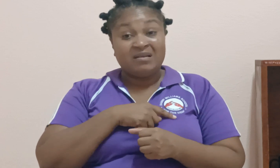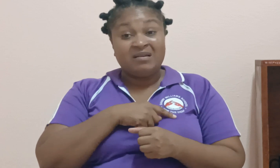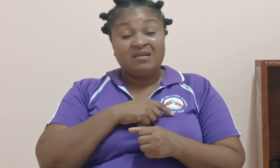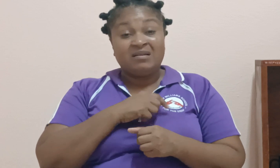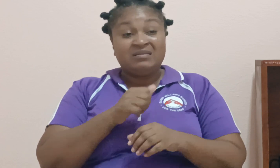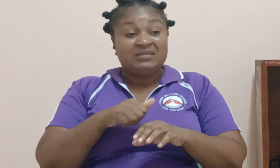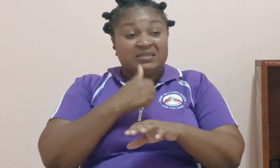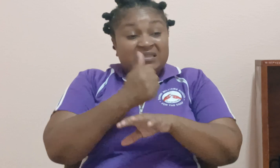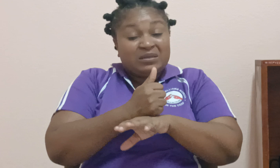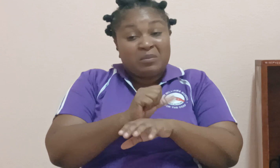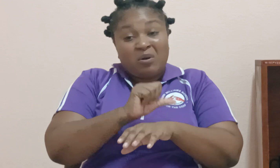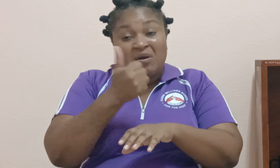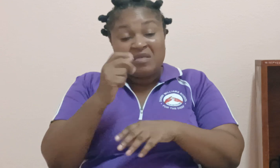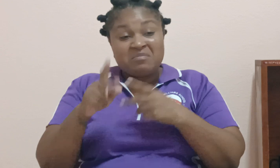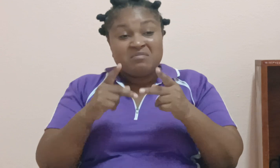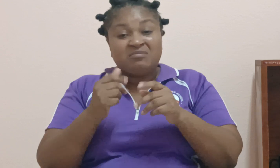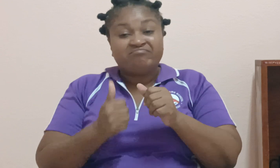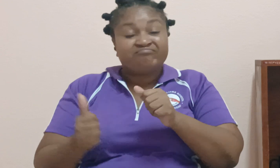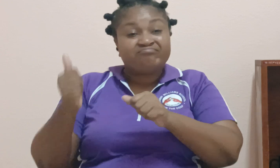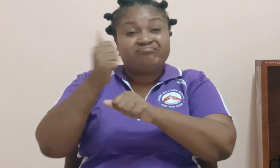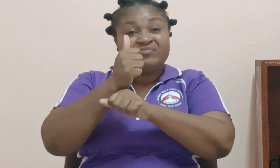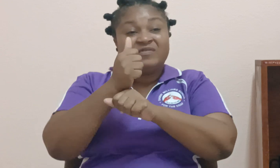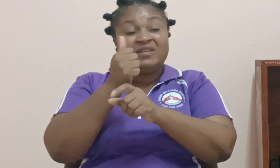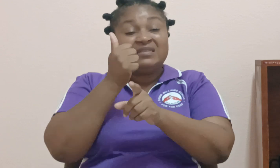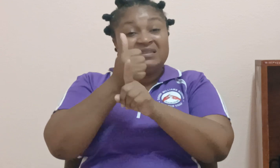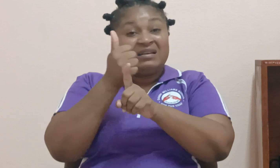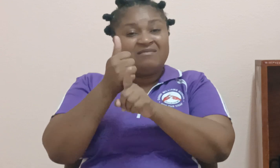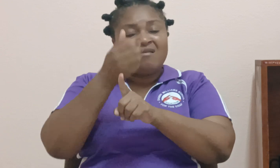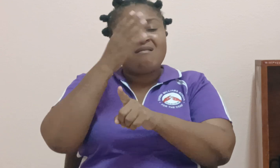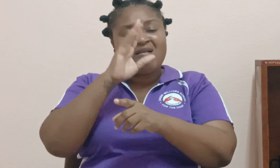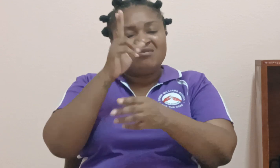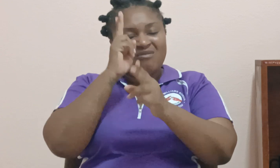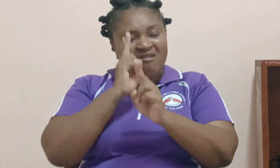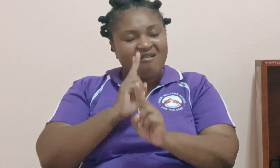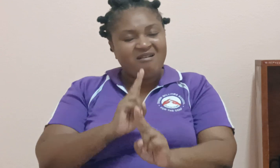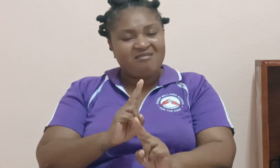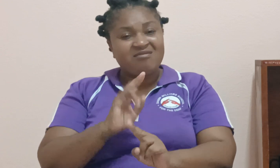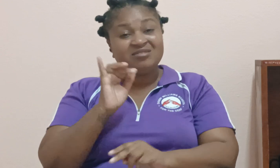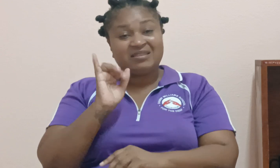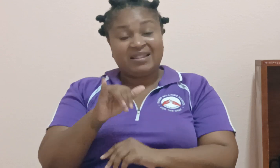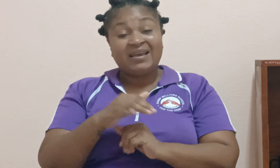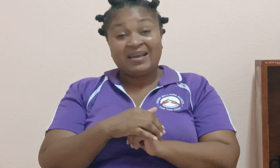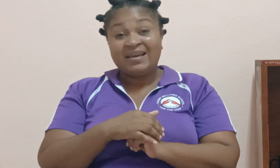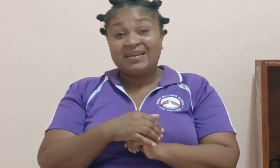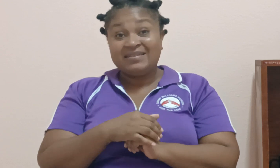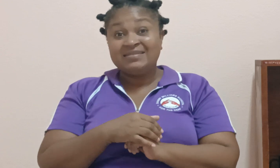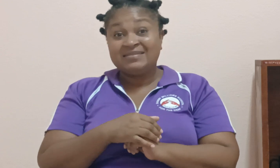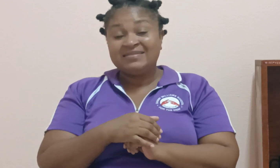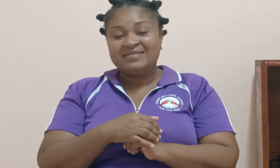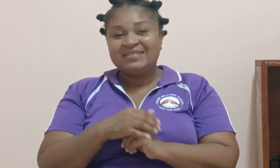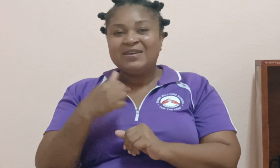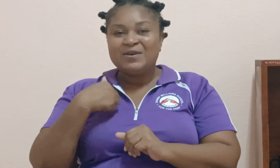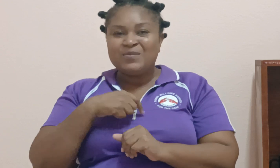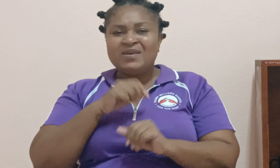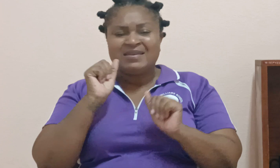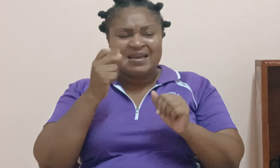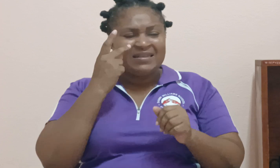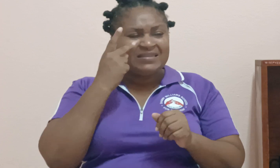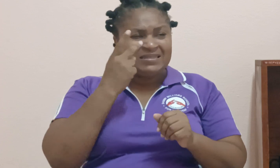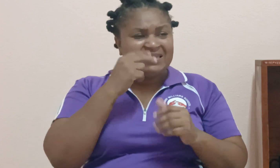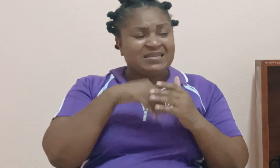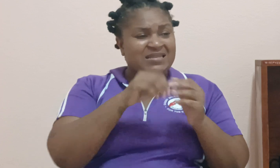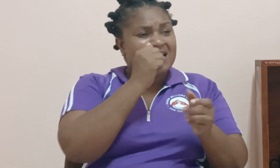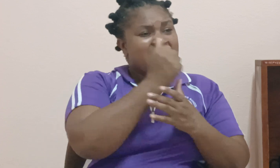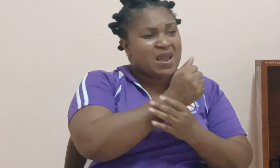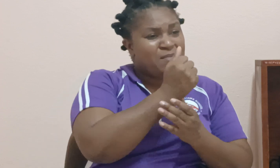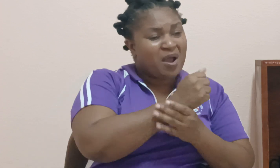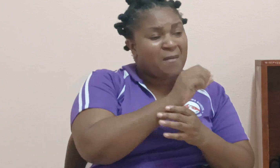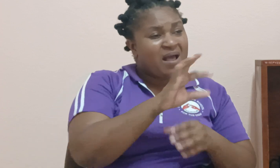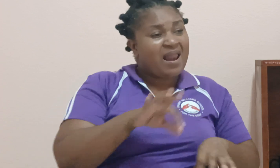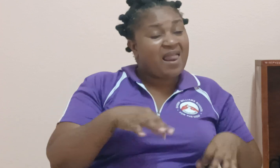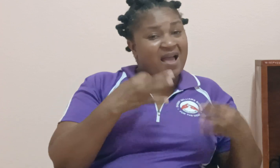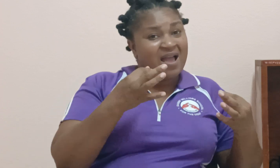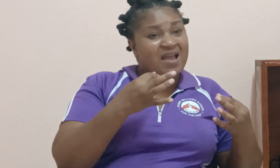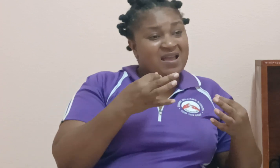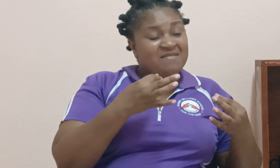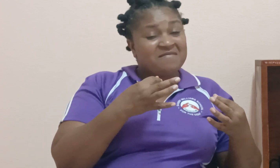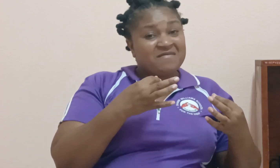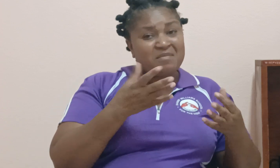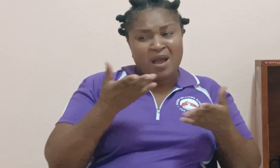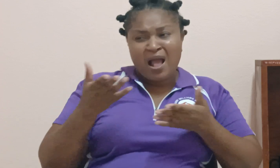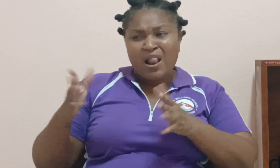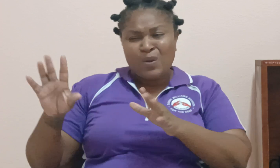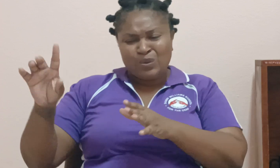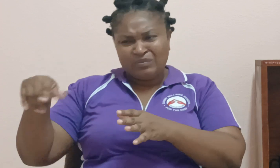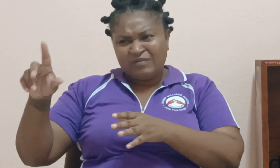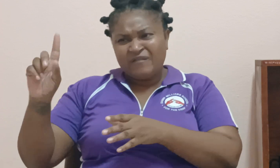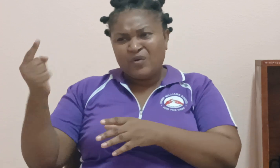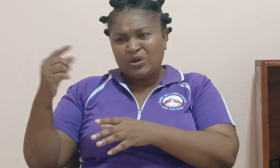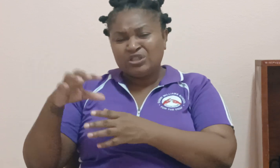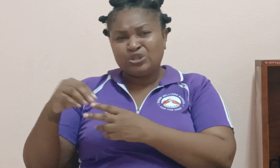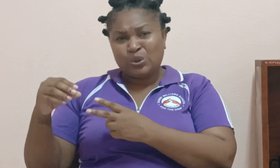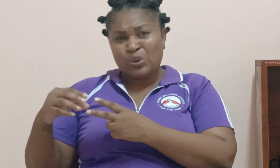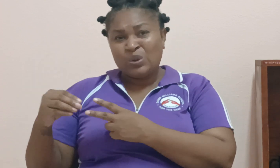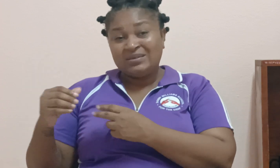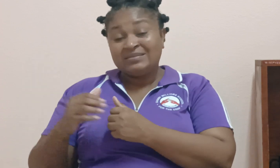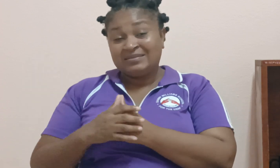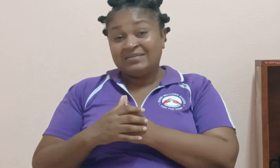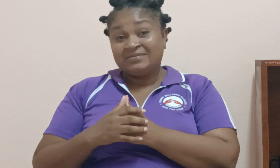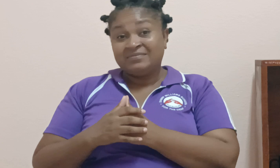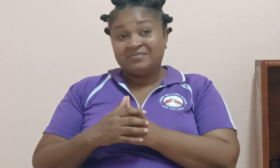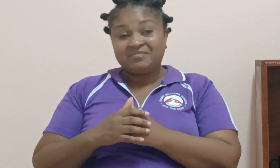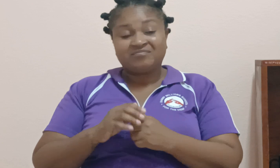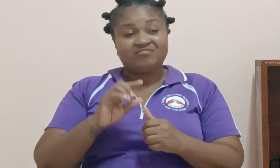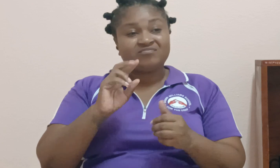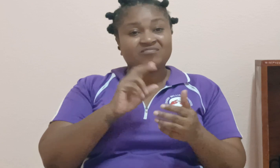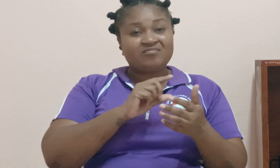Lord honours such a stance. And we see this in Abram’s life. - v. 14 the Lord said to